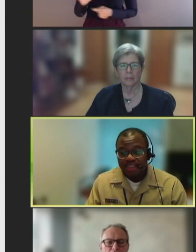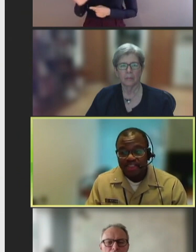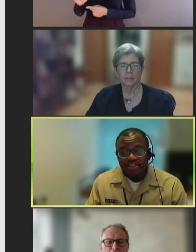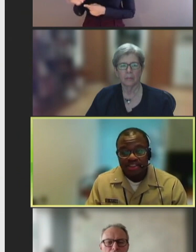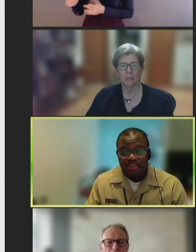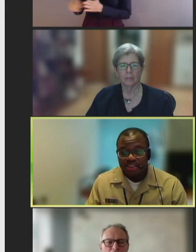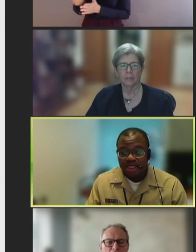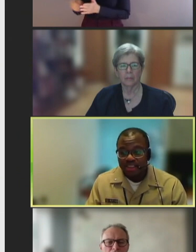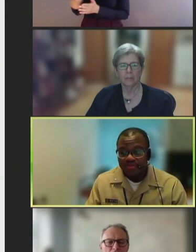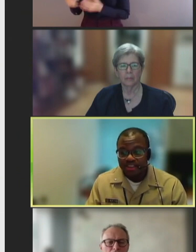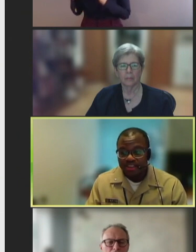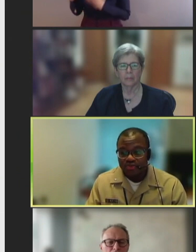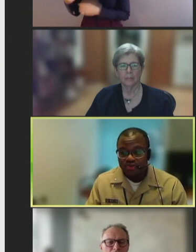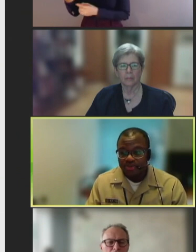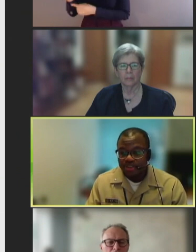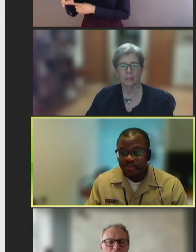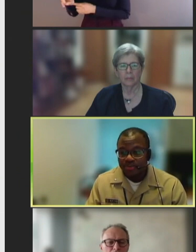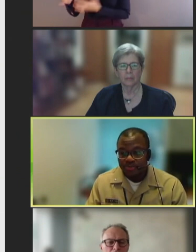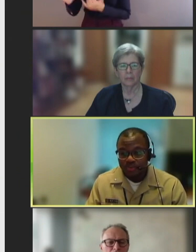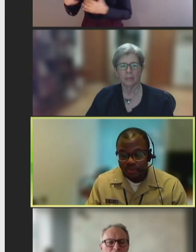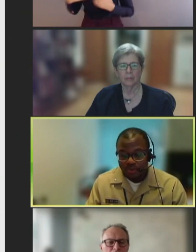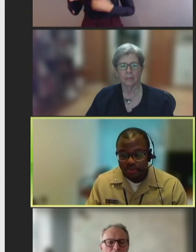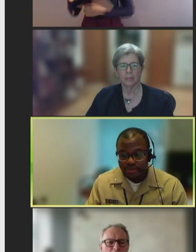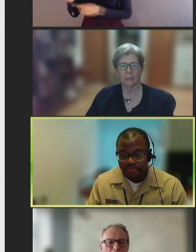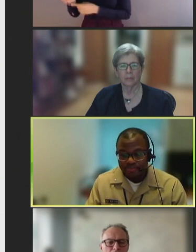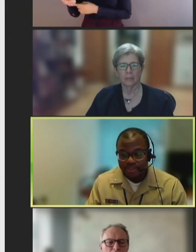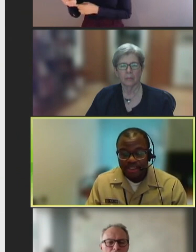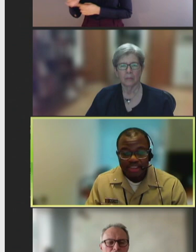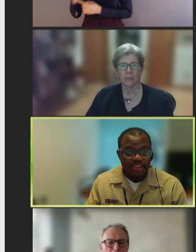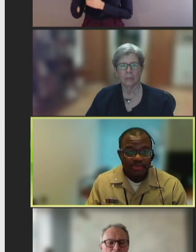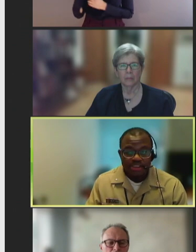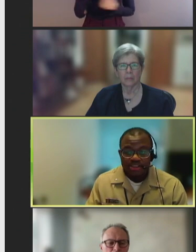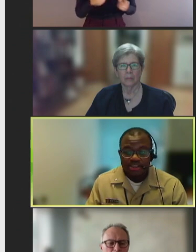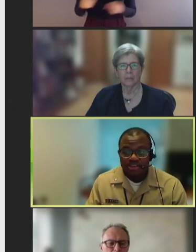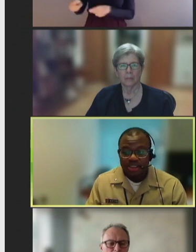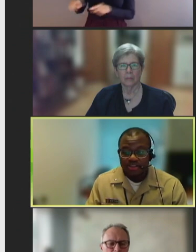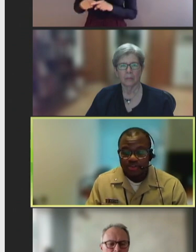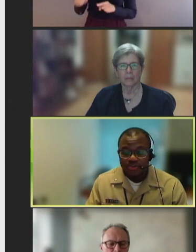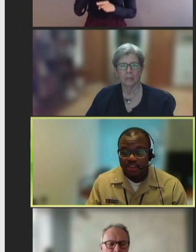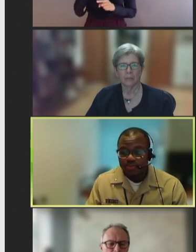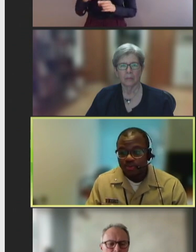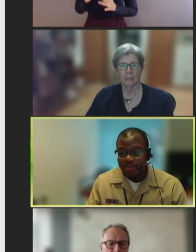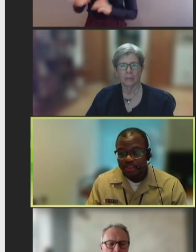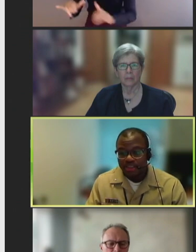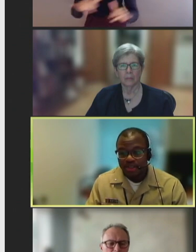incidence is not evenly distributed throughout the world. TB incidence and associated morbidity are